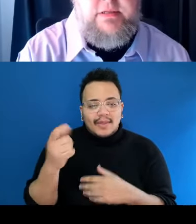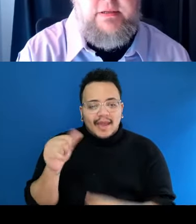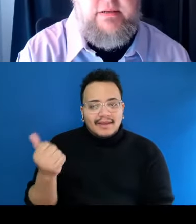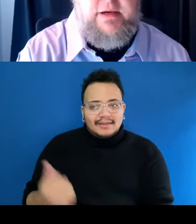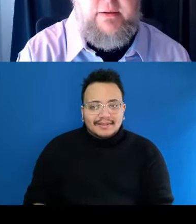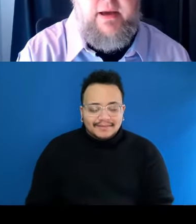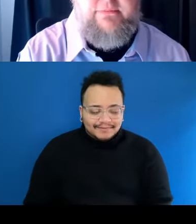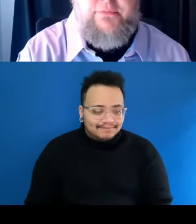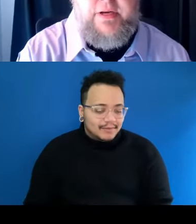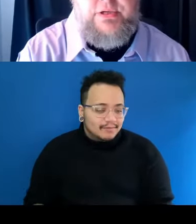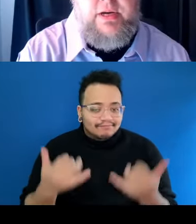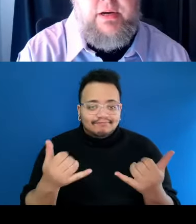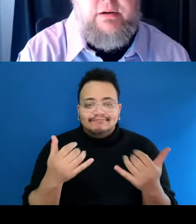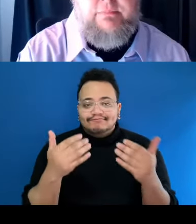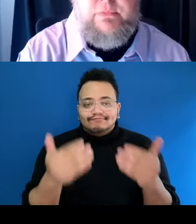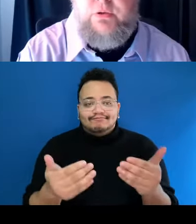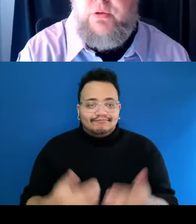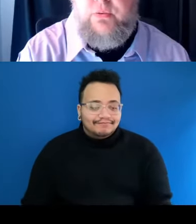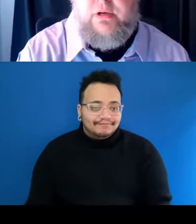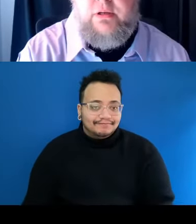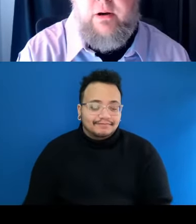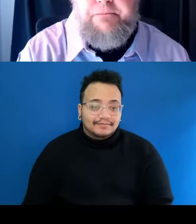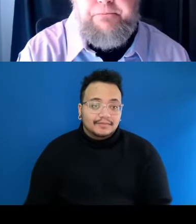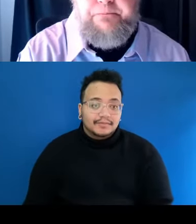to have everybody share who you all are,